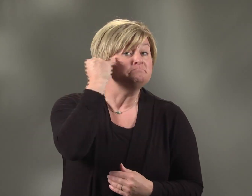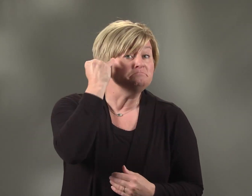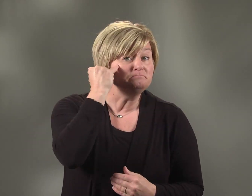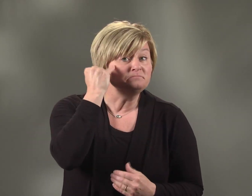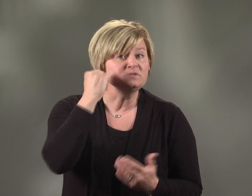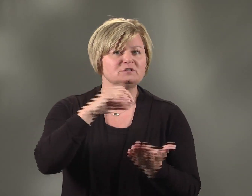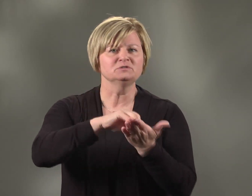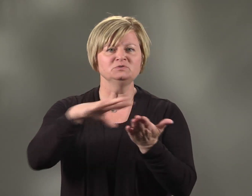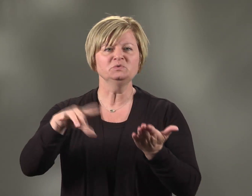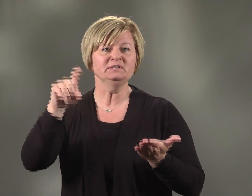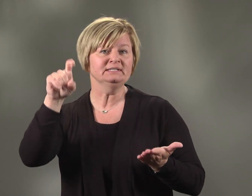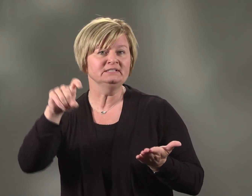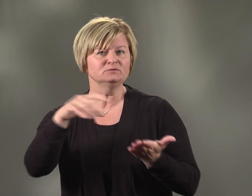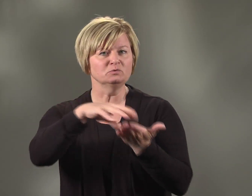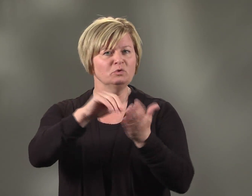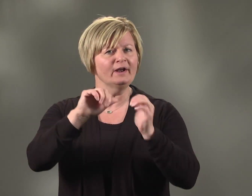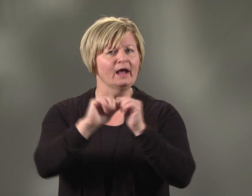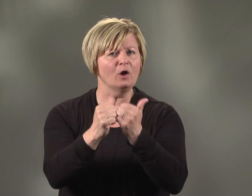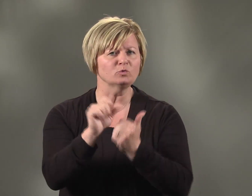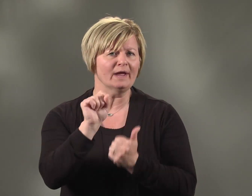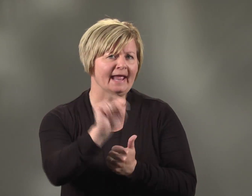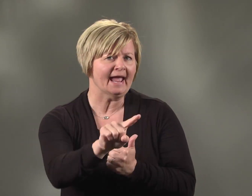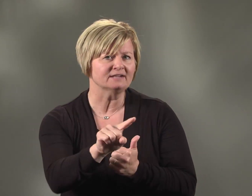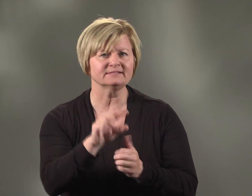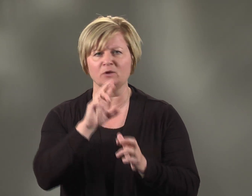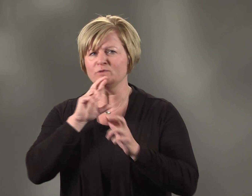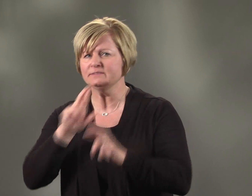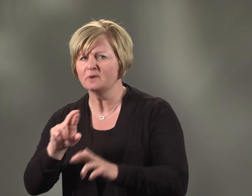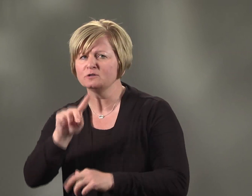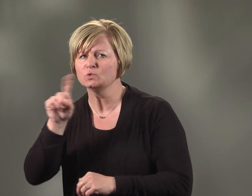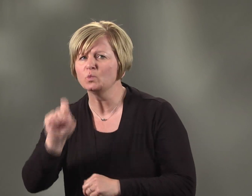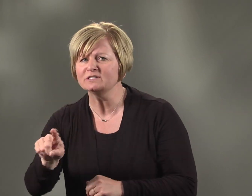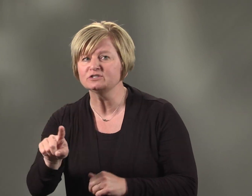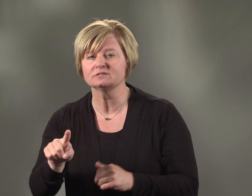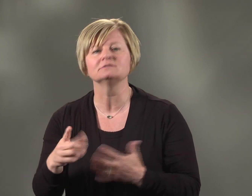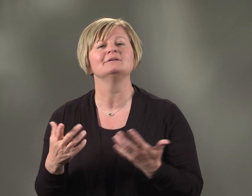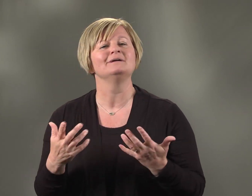So, if a student needs to learn how to ask and respond to questions,